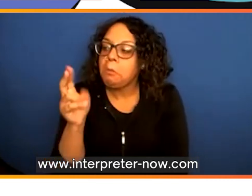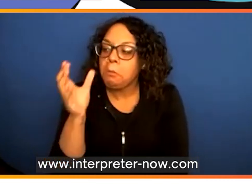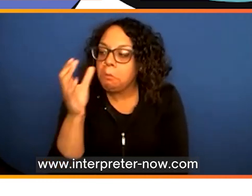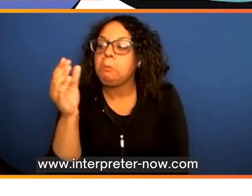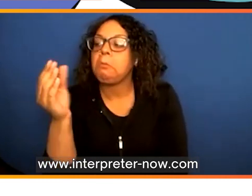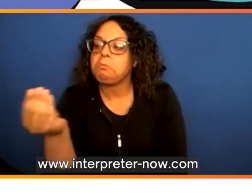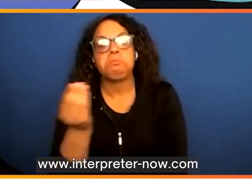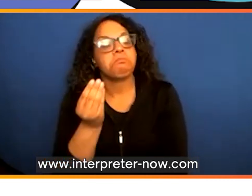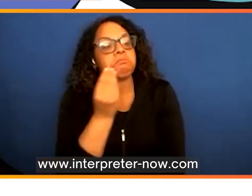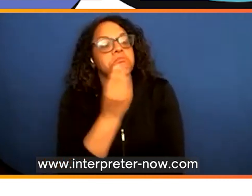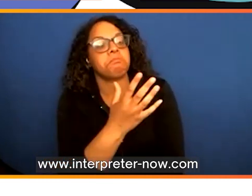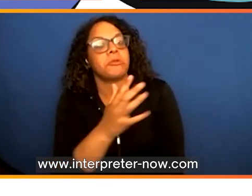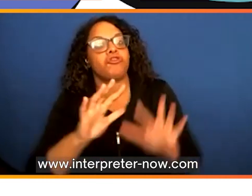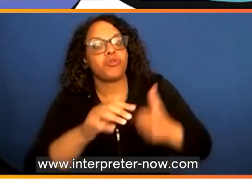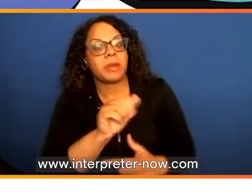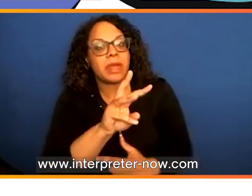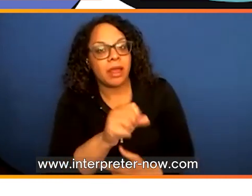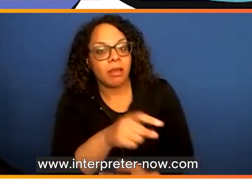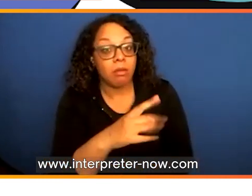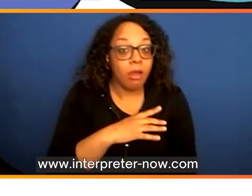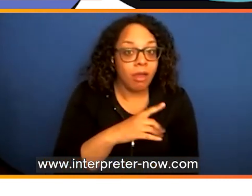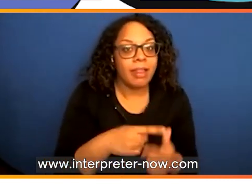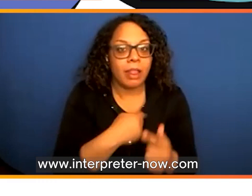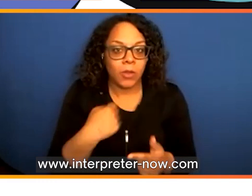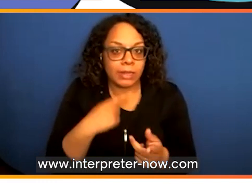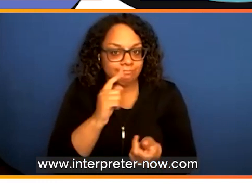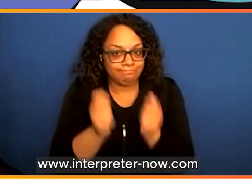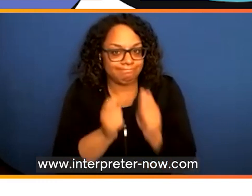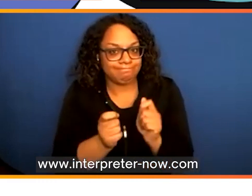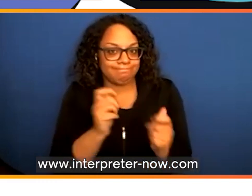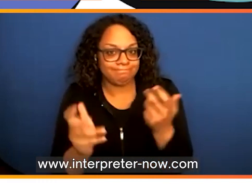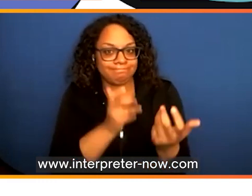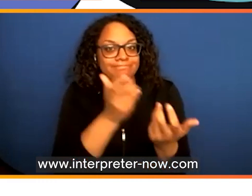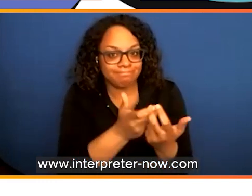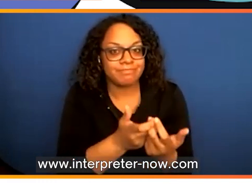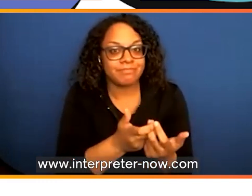it. There was a free space in the middle. So boom, you get a free one just to show up.